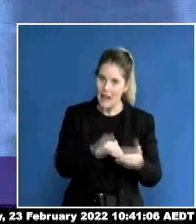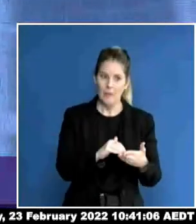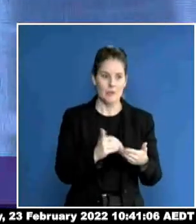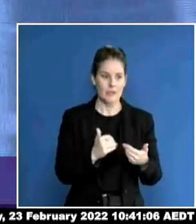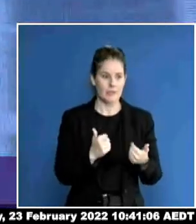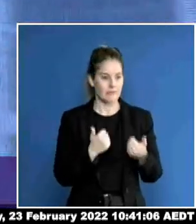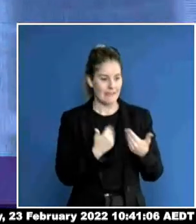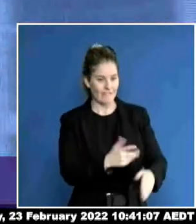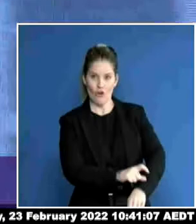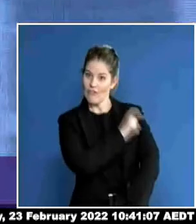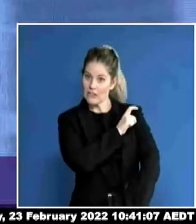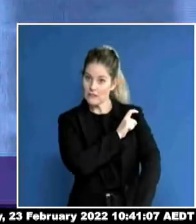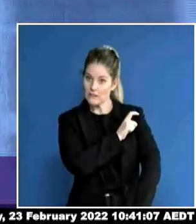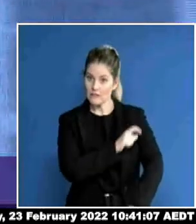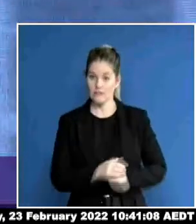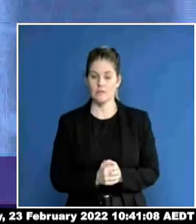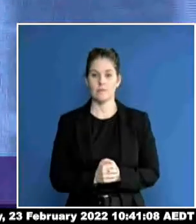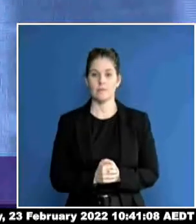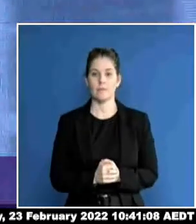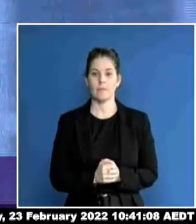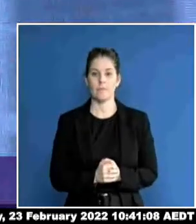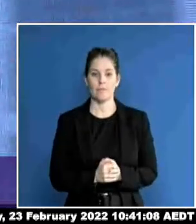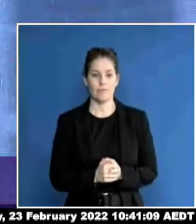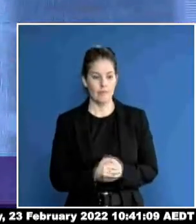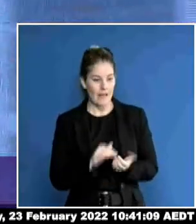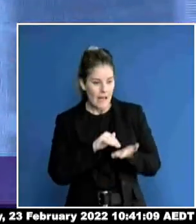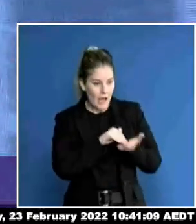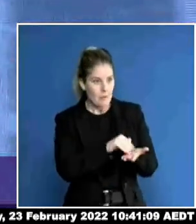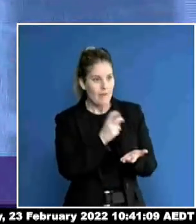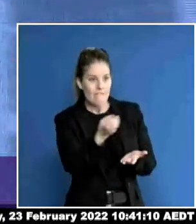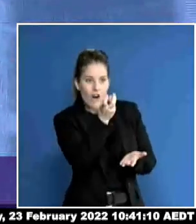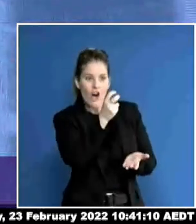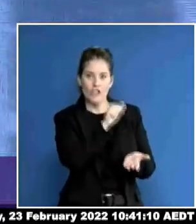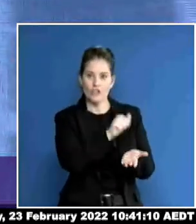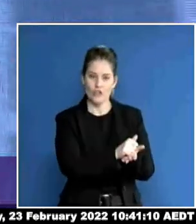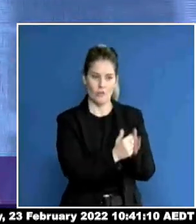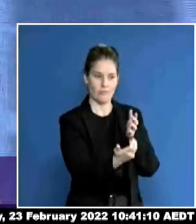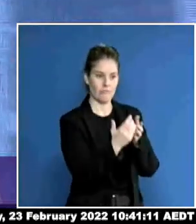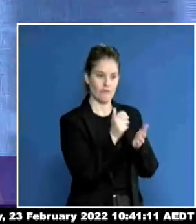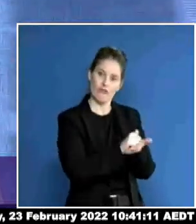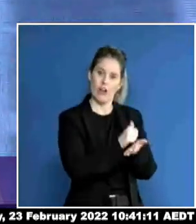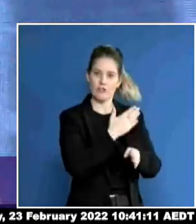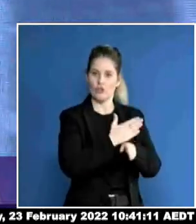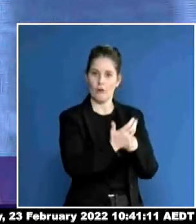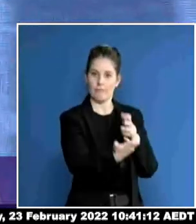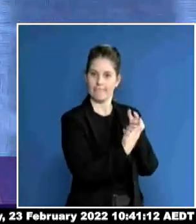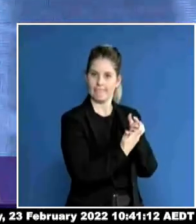them to find jobs that met their needs, to develop their skills, assist in job